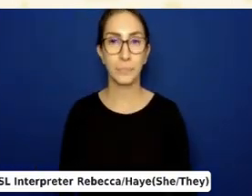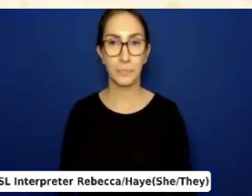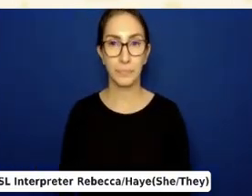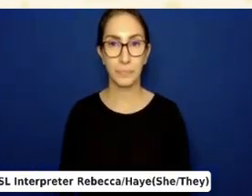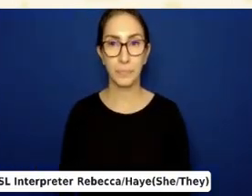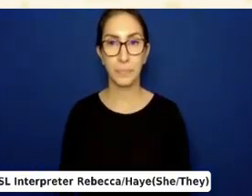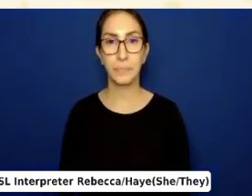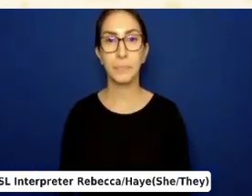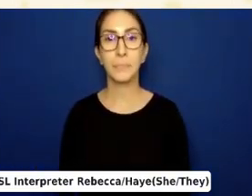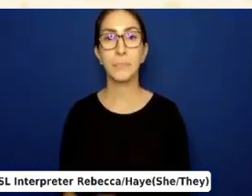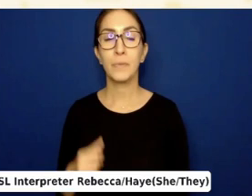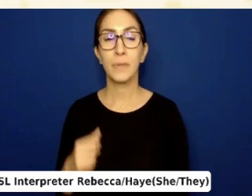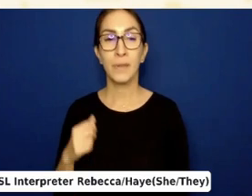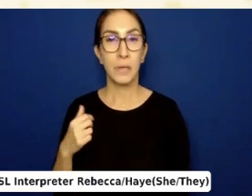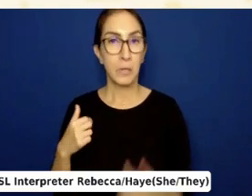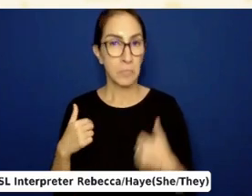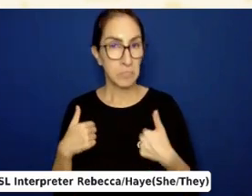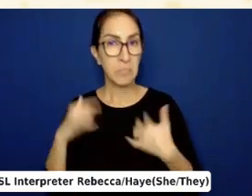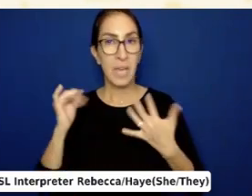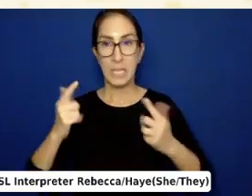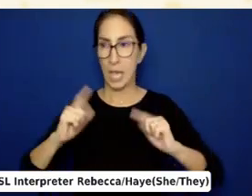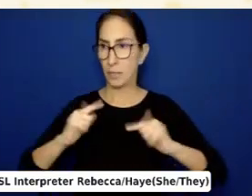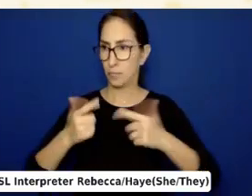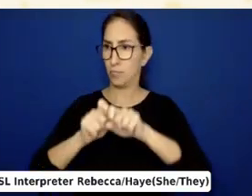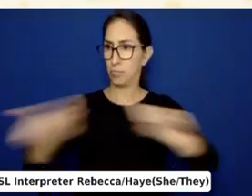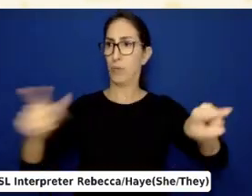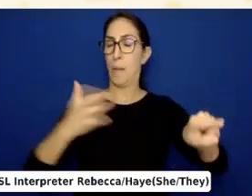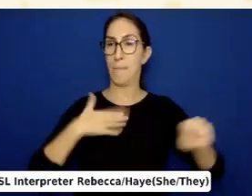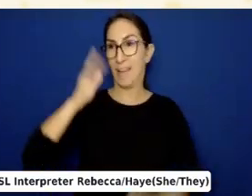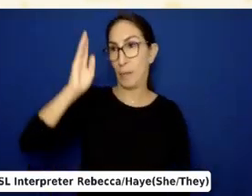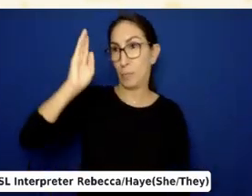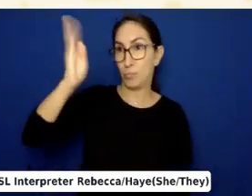I can share the presentation to anyone